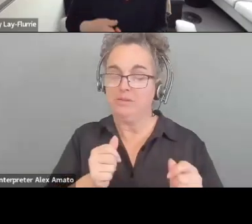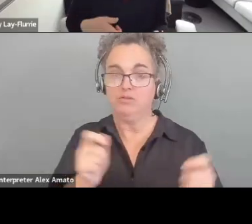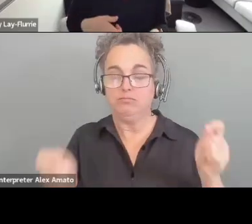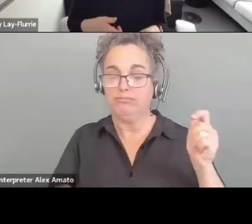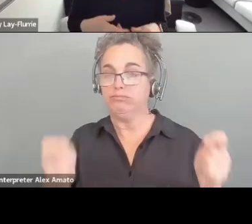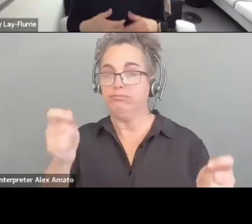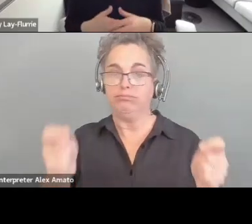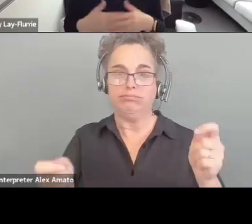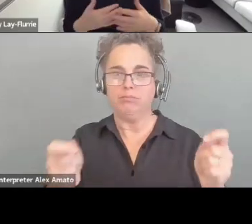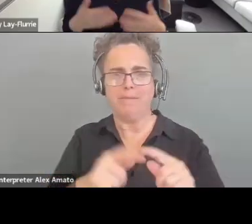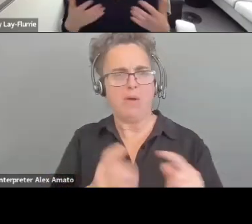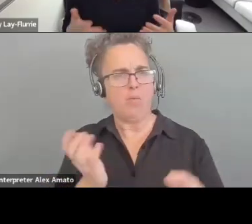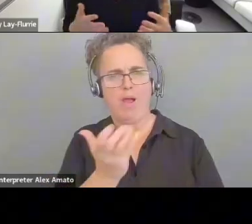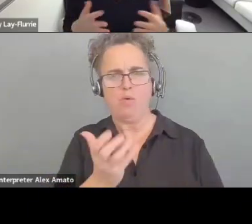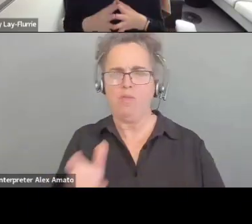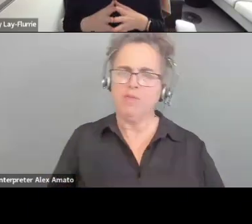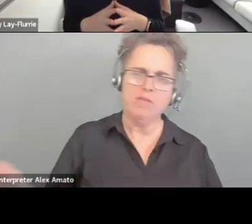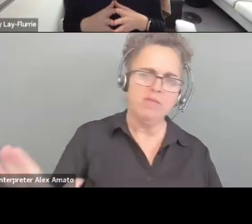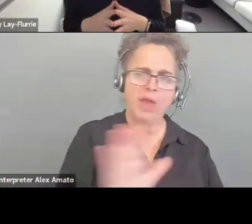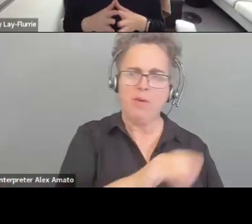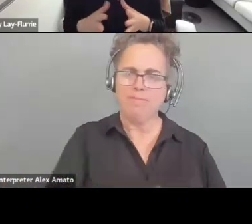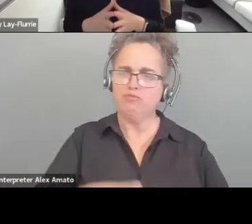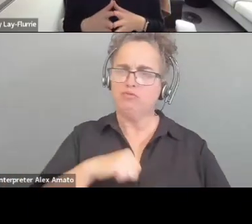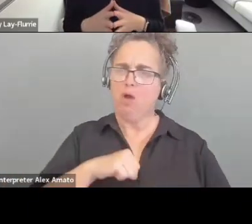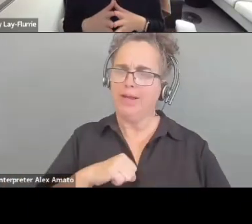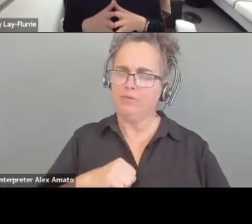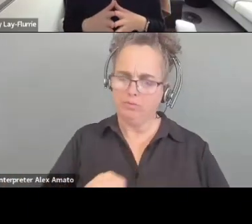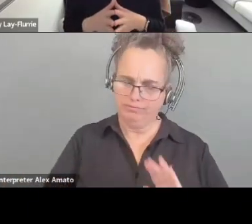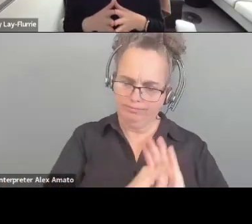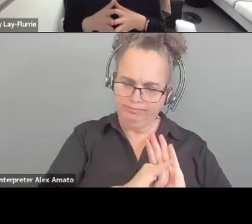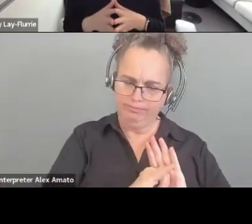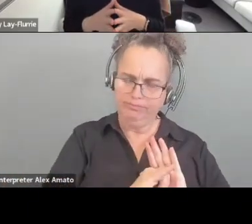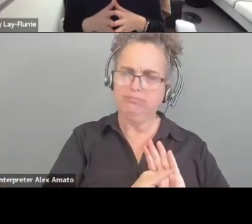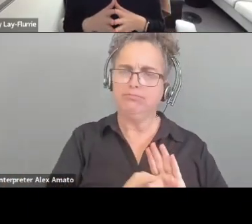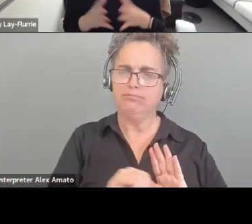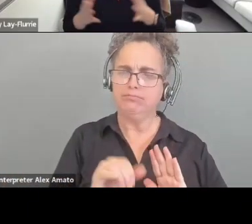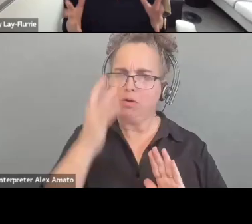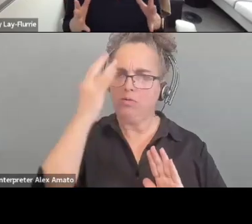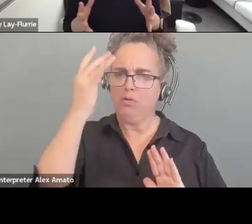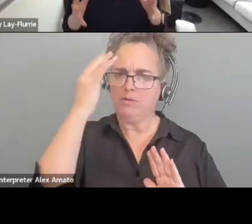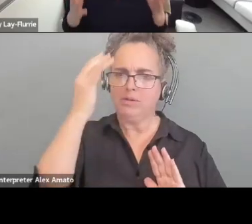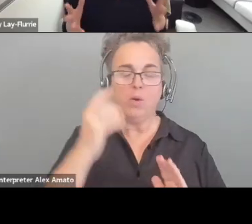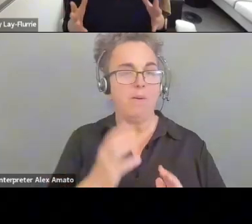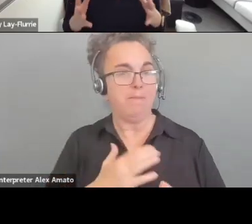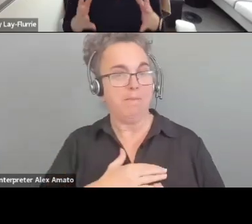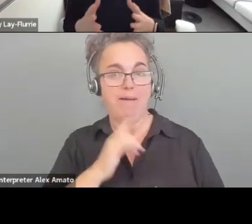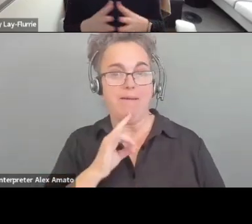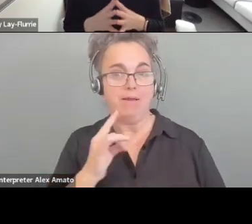and identity that comes with it. My 18-year-old is one of many who will walk in the room